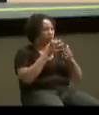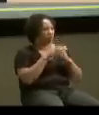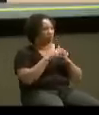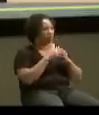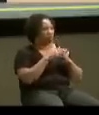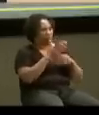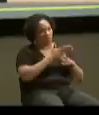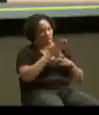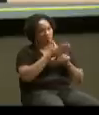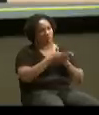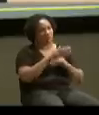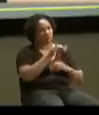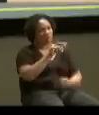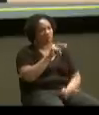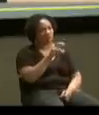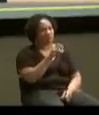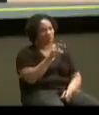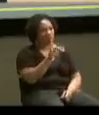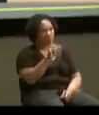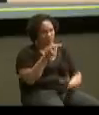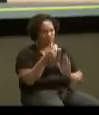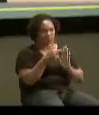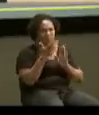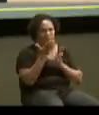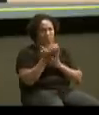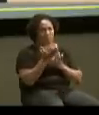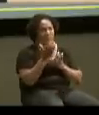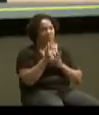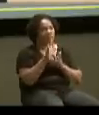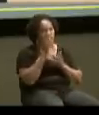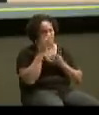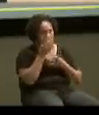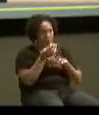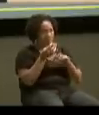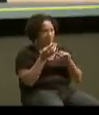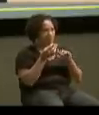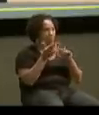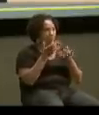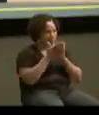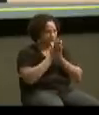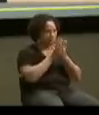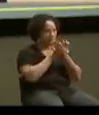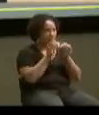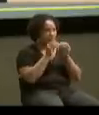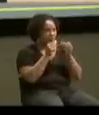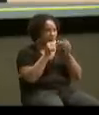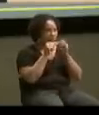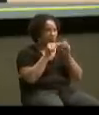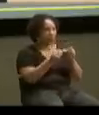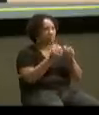PARTNERSHIP AND COMPLETE AN INVENTORY AND SHOW AND REFLECT TO THEM OF YOUR INTEREST IN THIS, OF WANTING TO BE